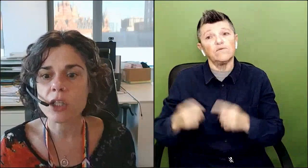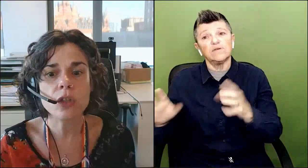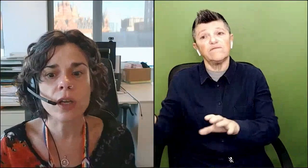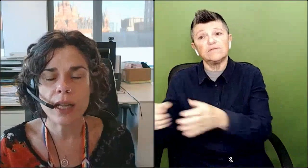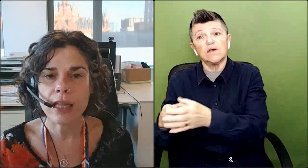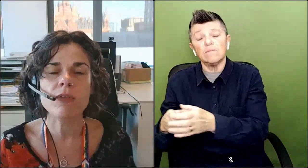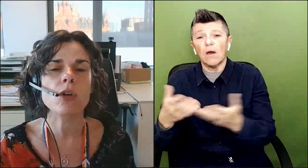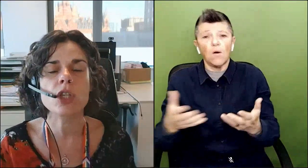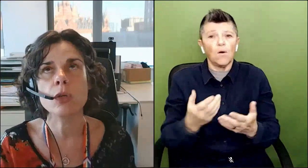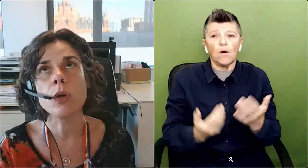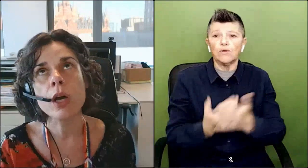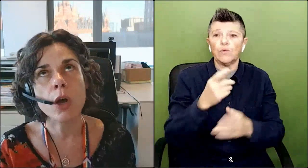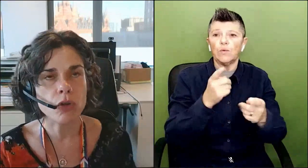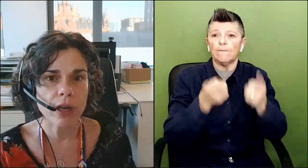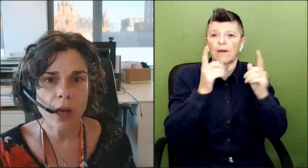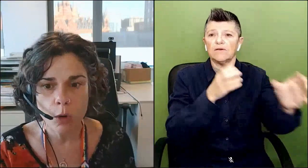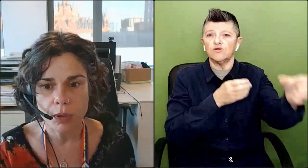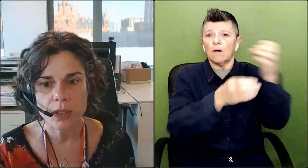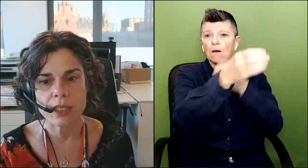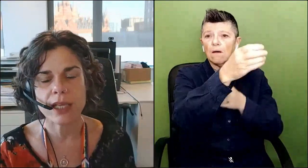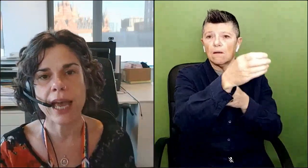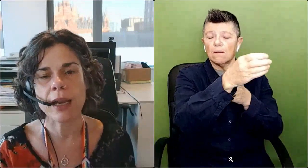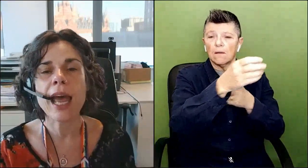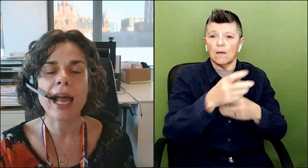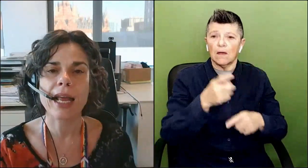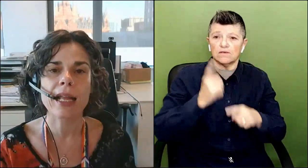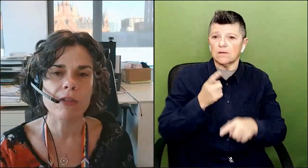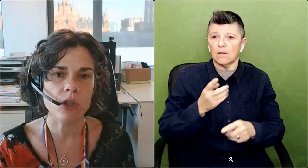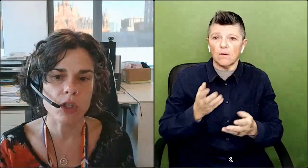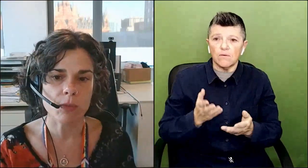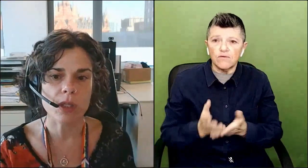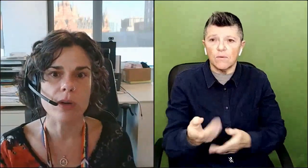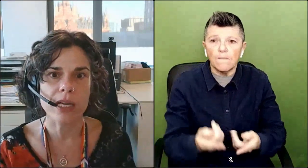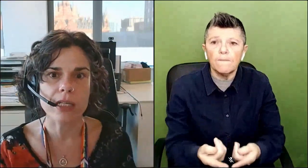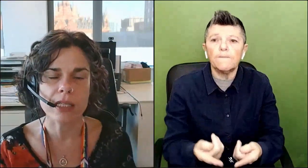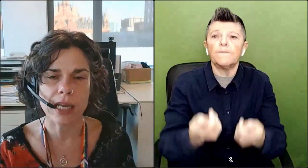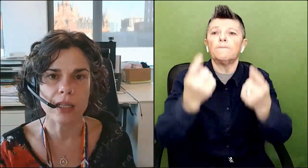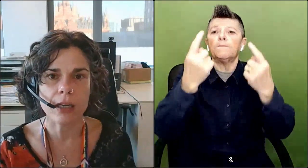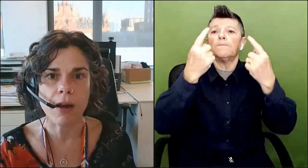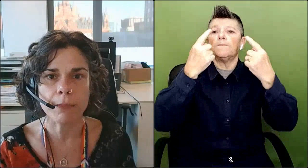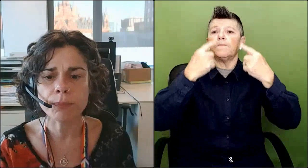and suddenly they've got to go through that whole process again and get their adjustments agreed a second time.